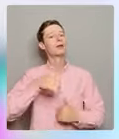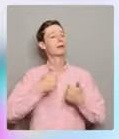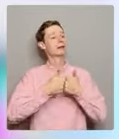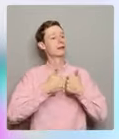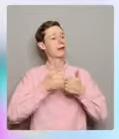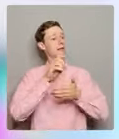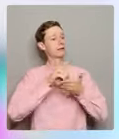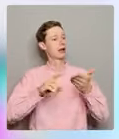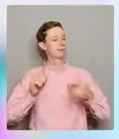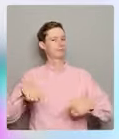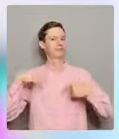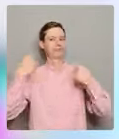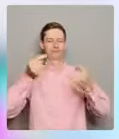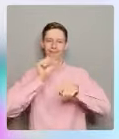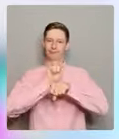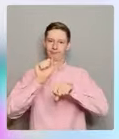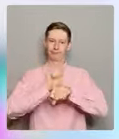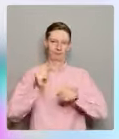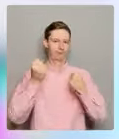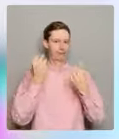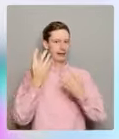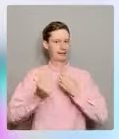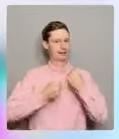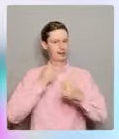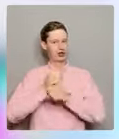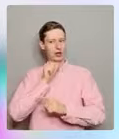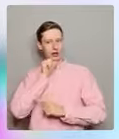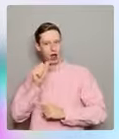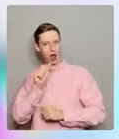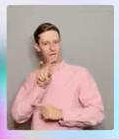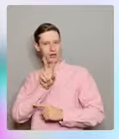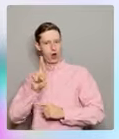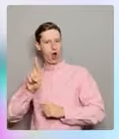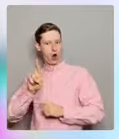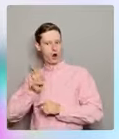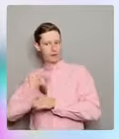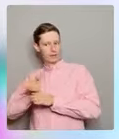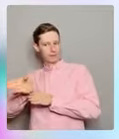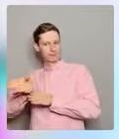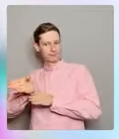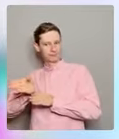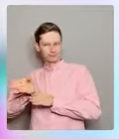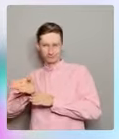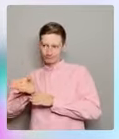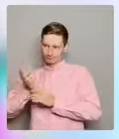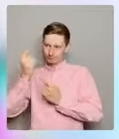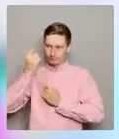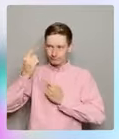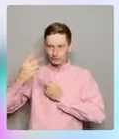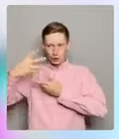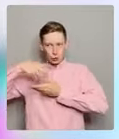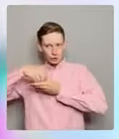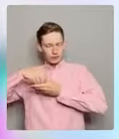You know, game designers have been working on accessibility and inclusive design for years in the non-VR space. And honestly, even with all that work,